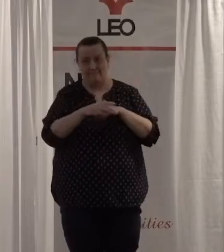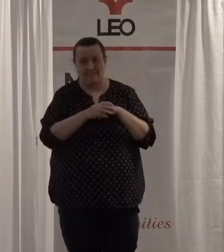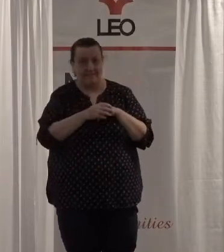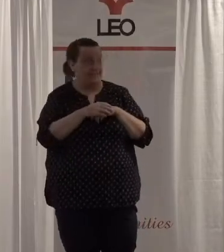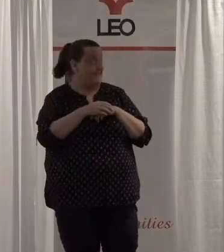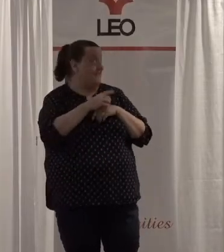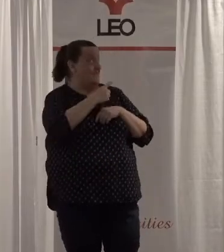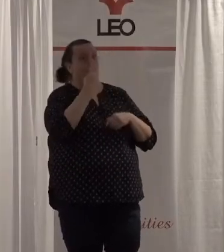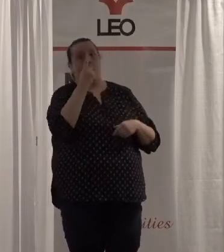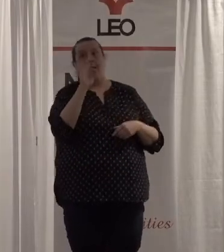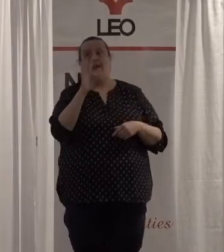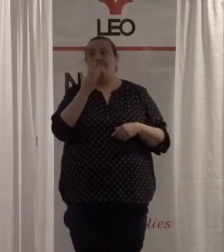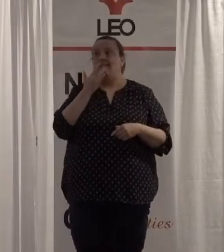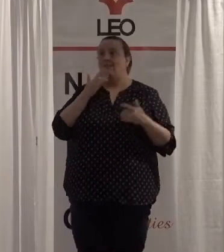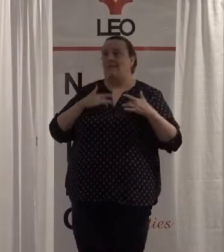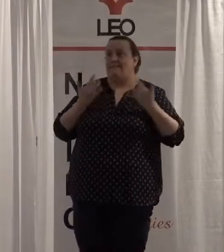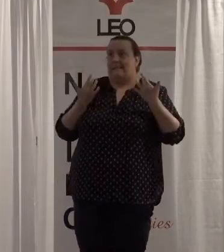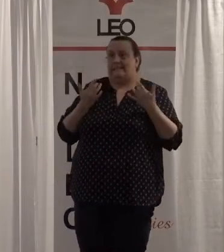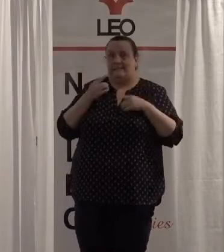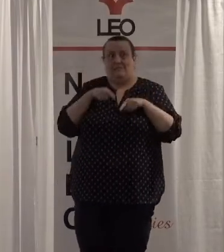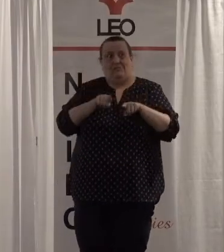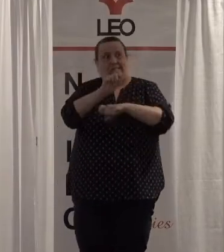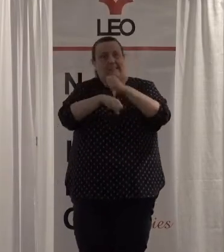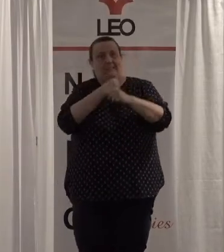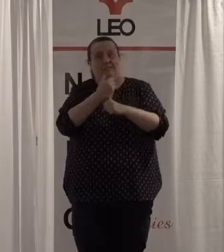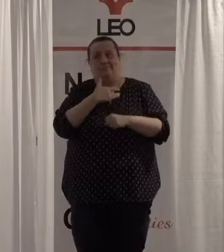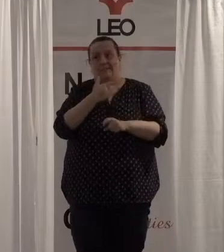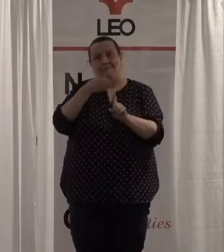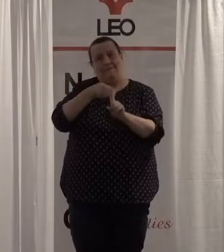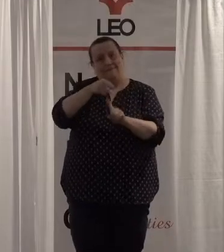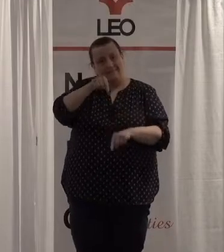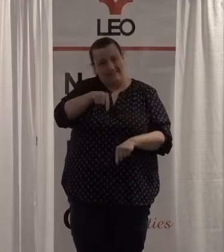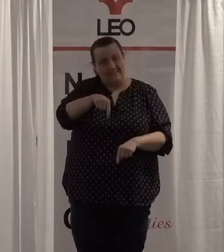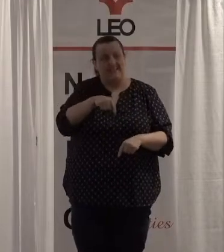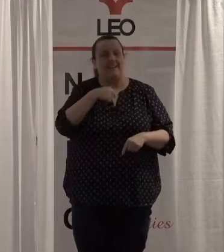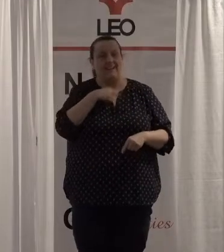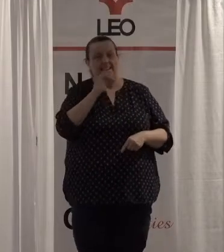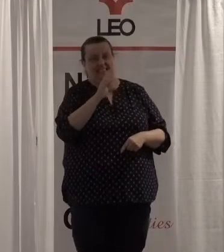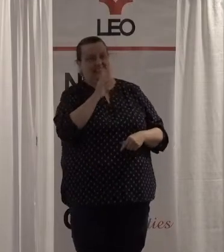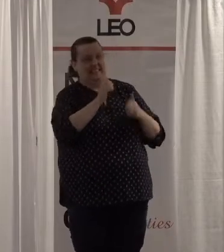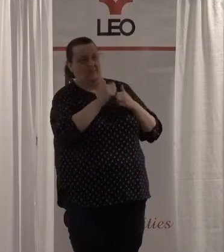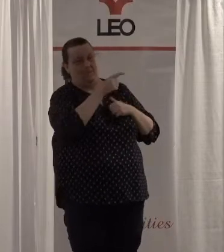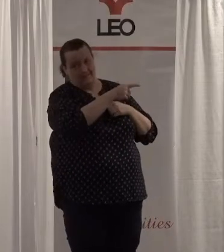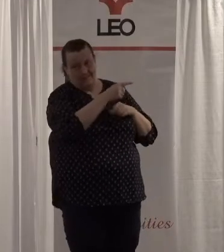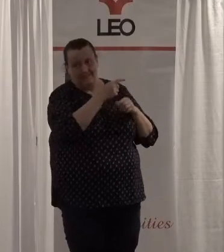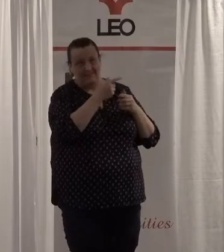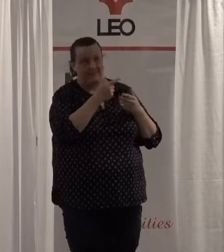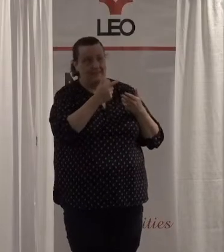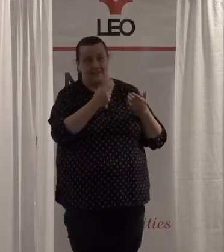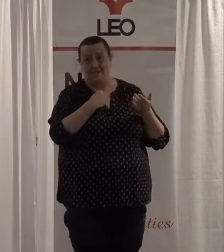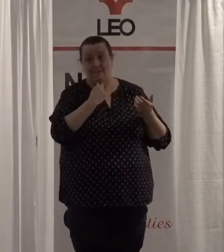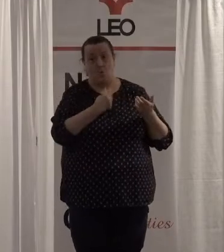THIS IS ONE OF HER FAVOURITE EVENTS OF THE YEAR. I DID SPEAK WITH HER AND SHE HAS ALMOST NO VOICE